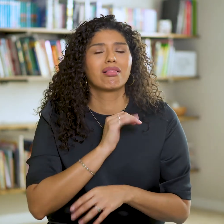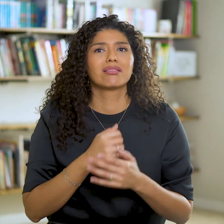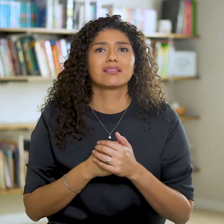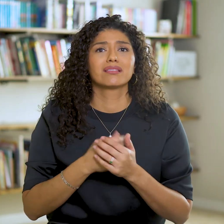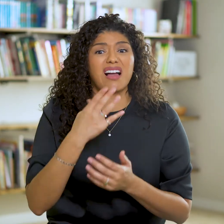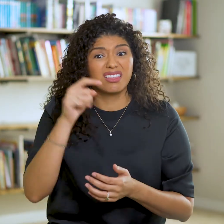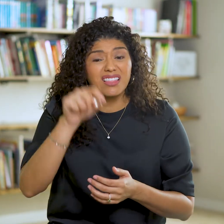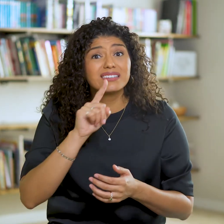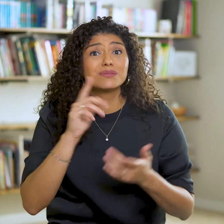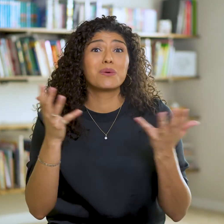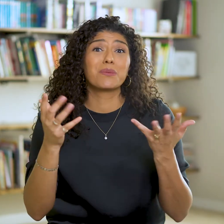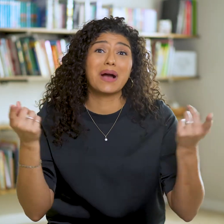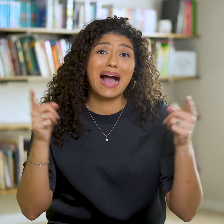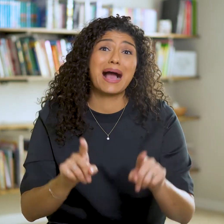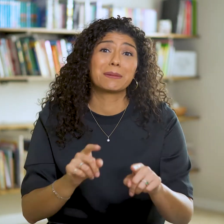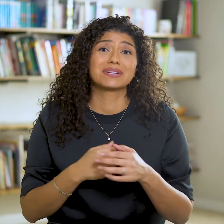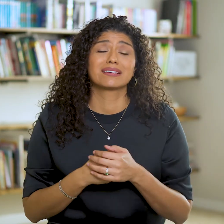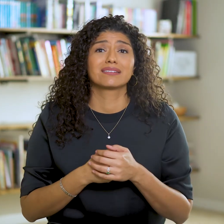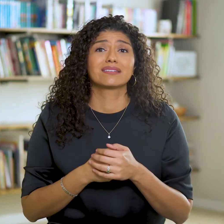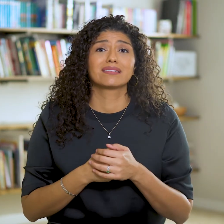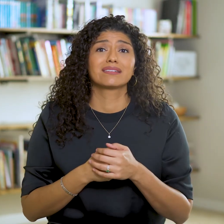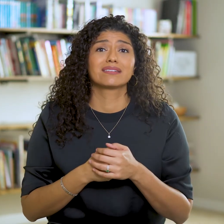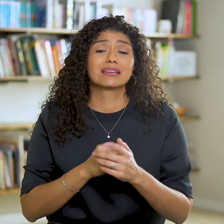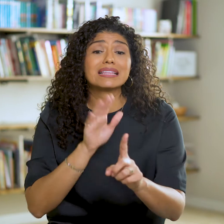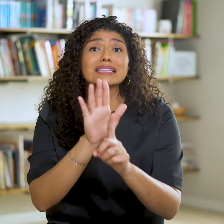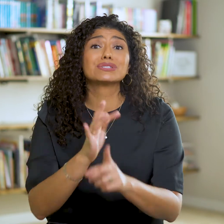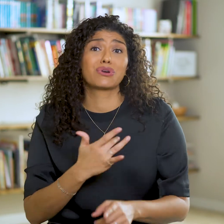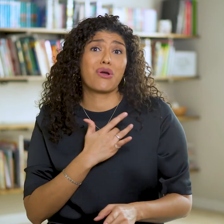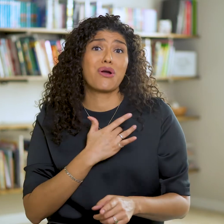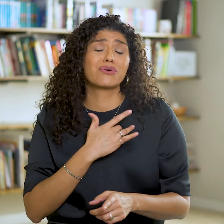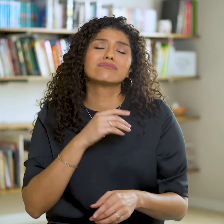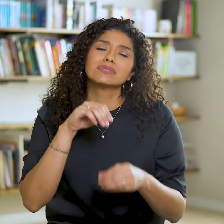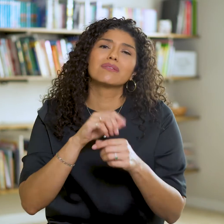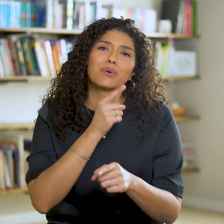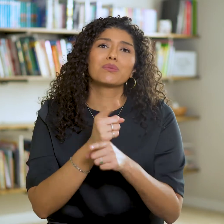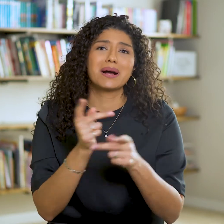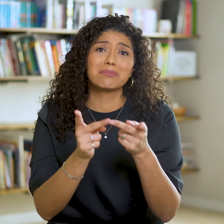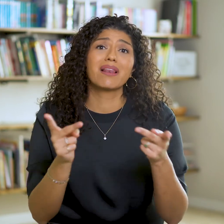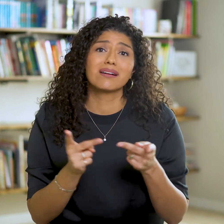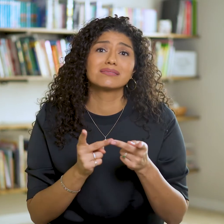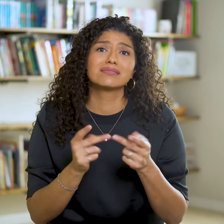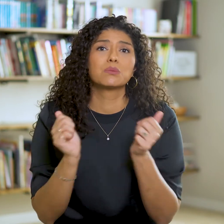and this is what happens! His heart is in the right place with